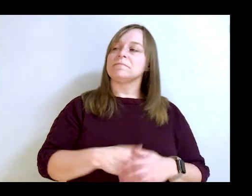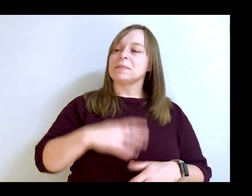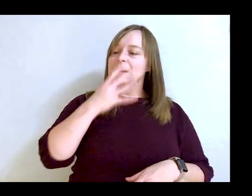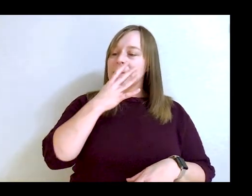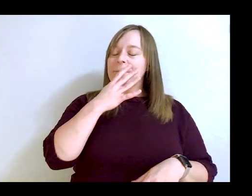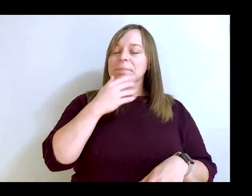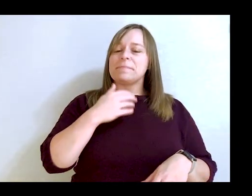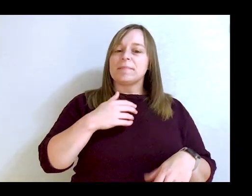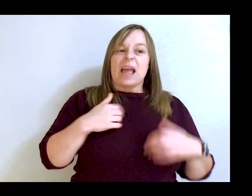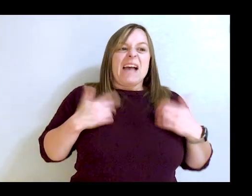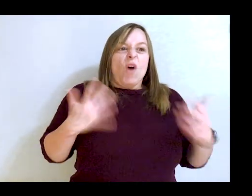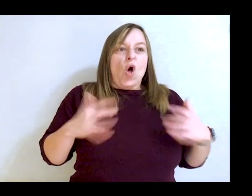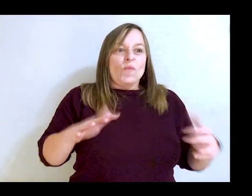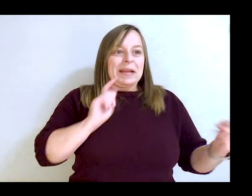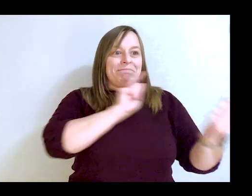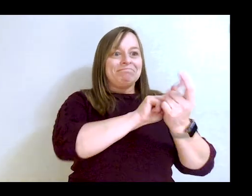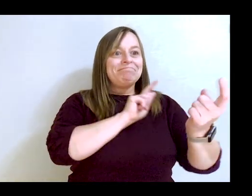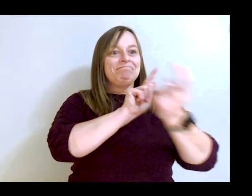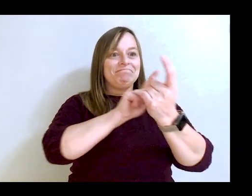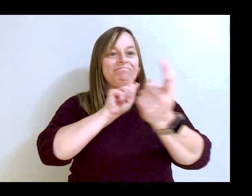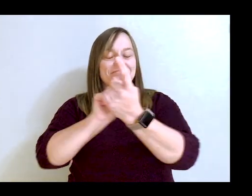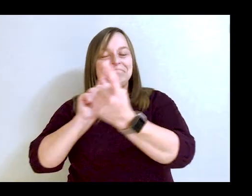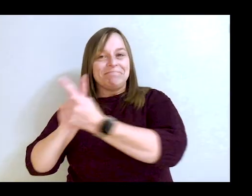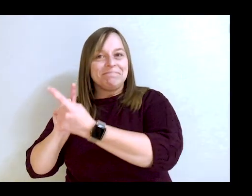M: I have already. Anybody that I talk to